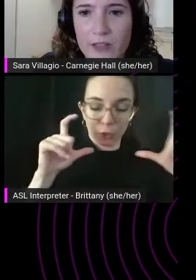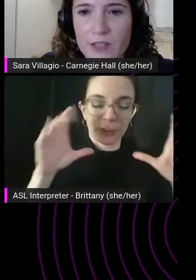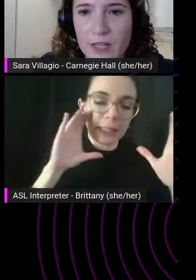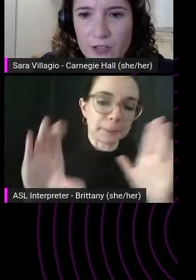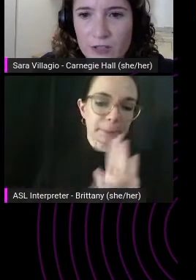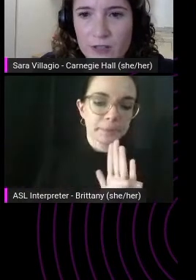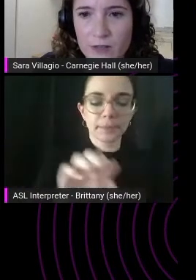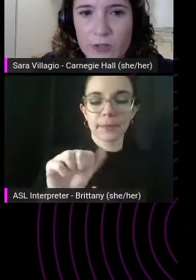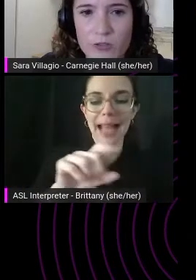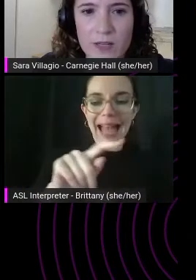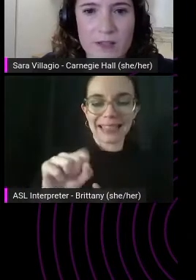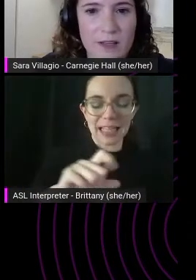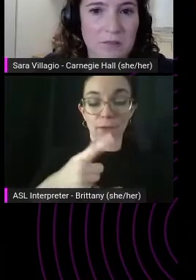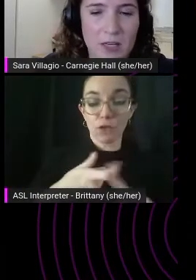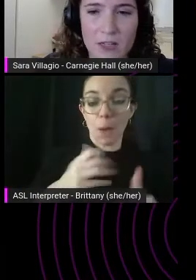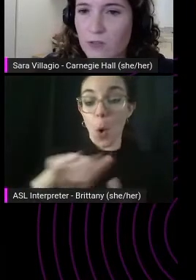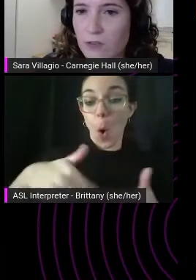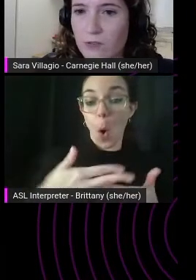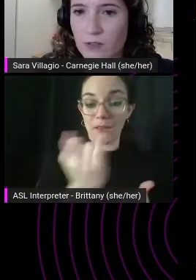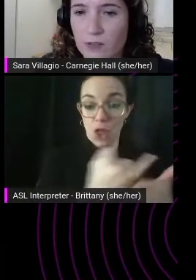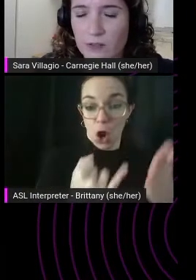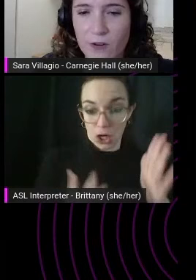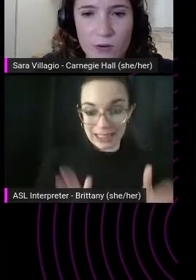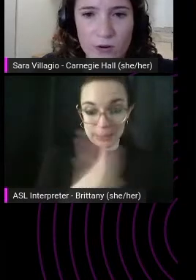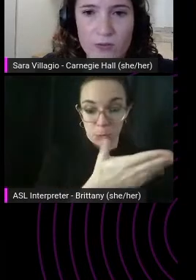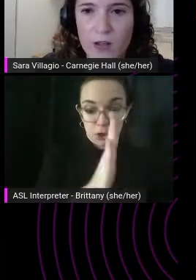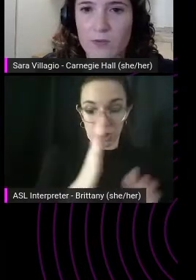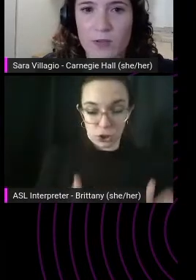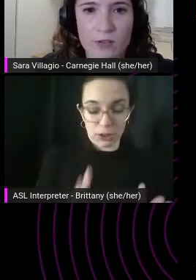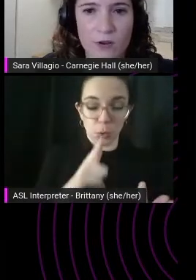on our stages, which means that each of those photos comes with its